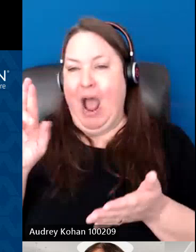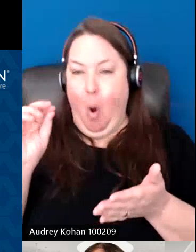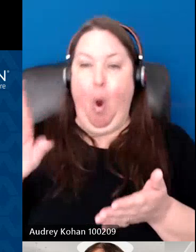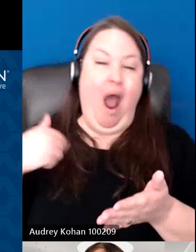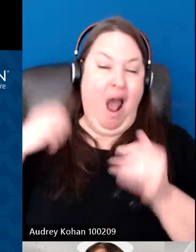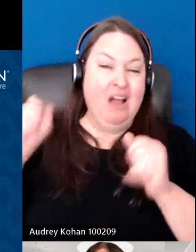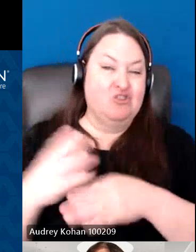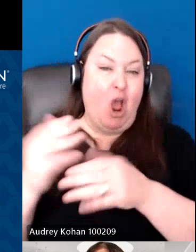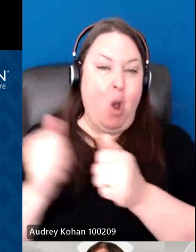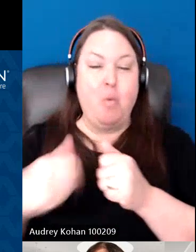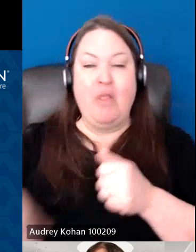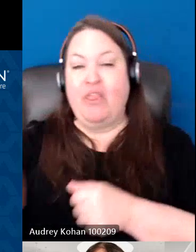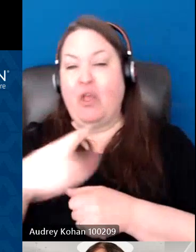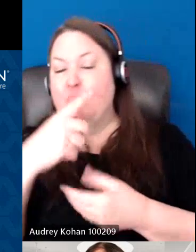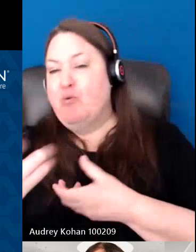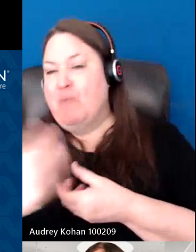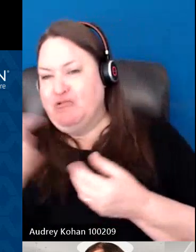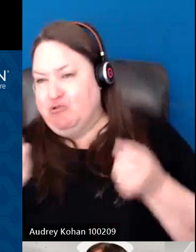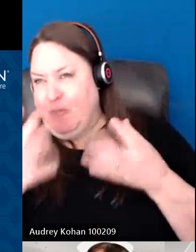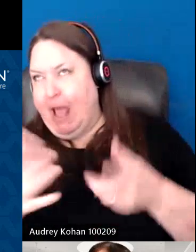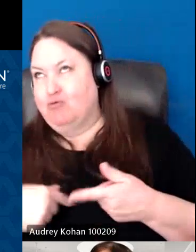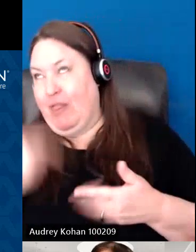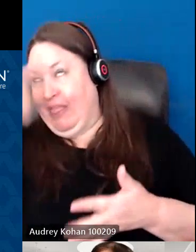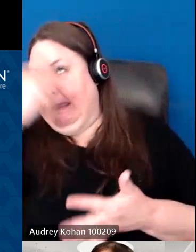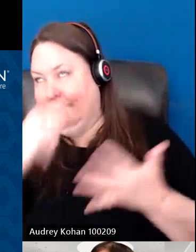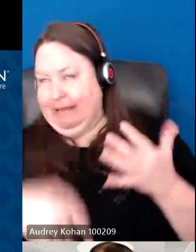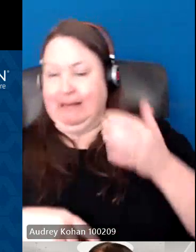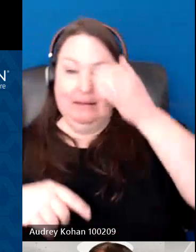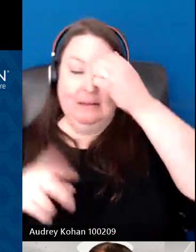participants because it's too many for me to think of right now and maybe Drew if you have